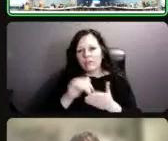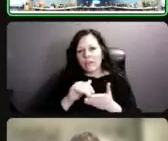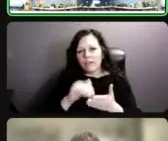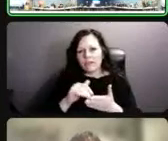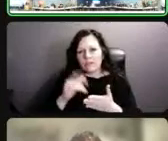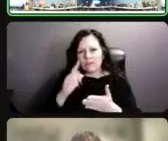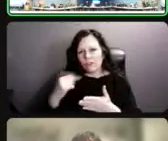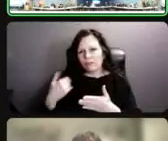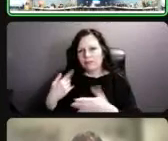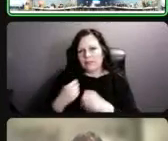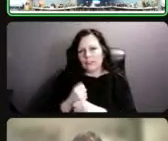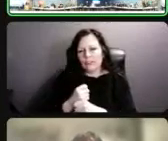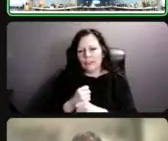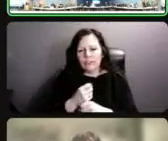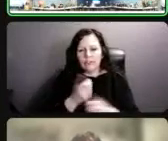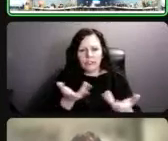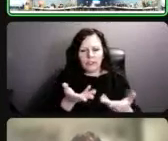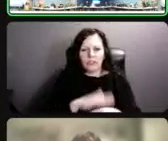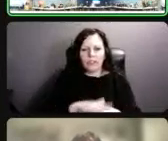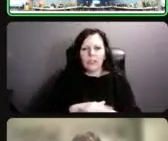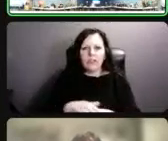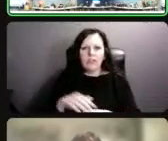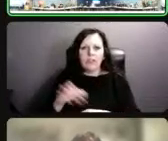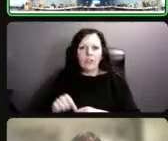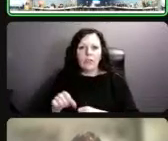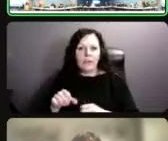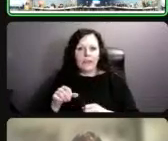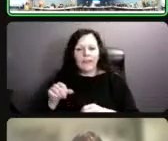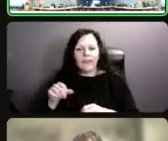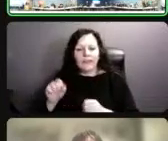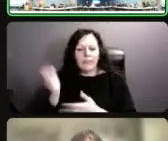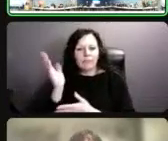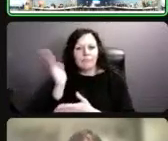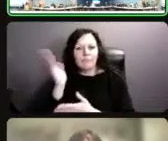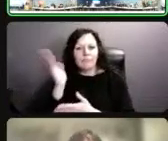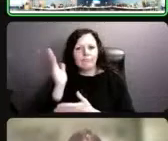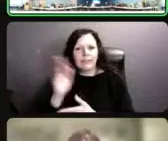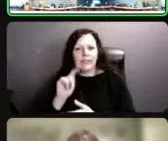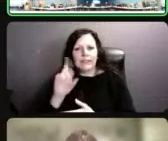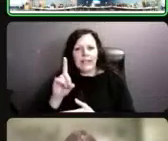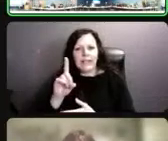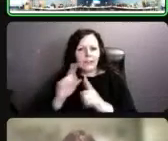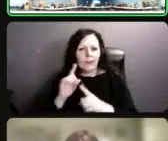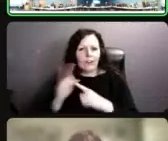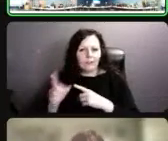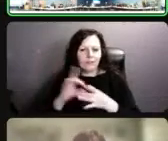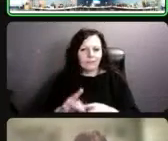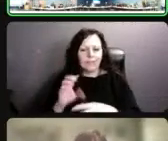VERY LITTLE COMPRESSION.